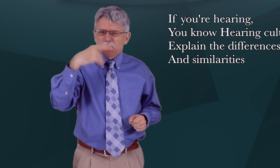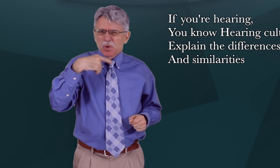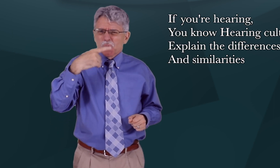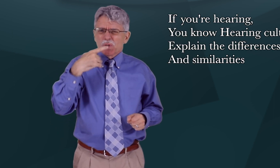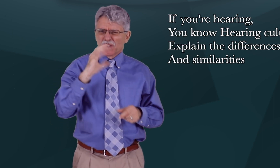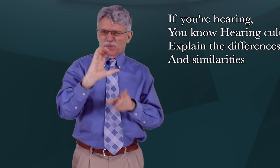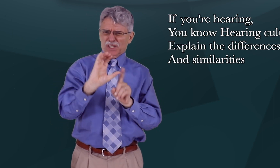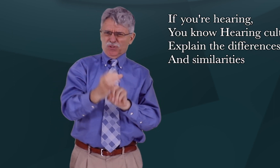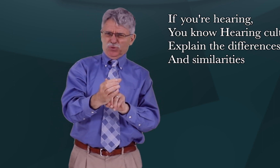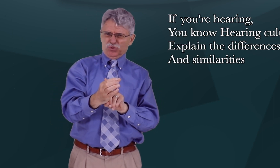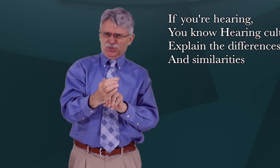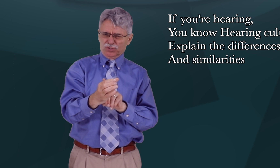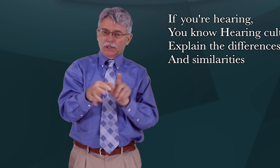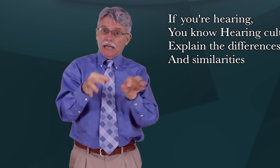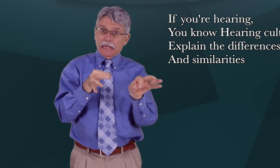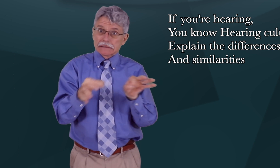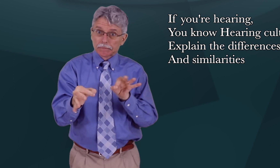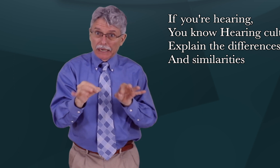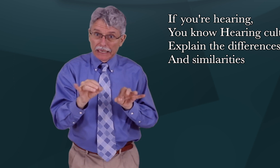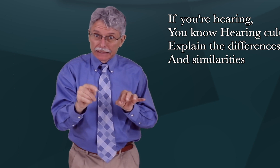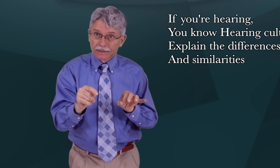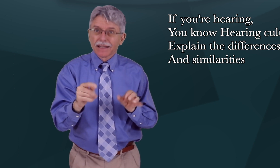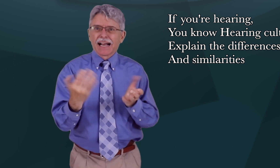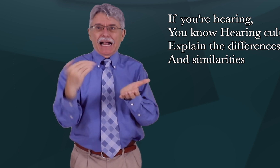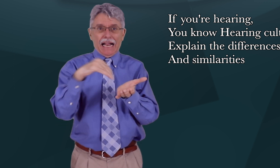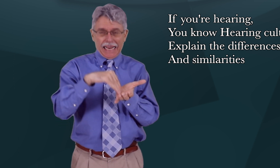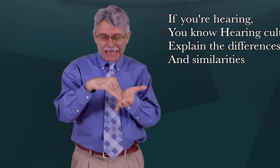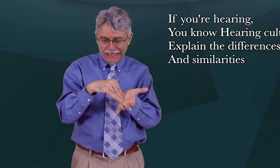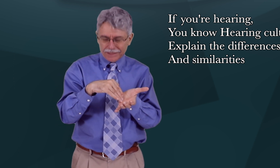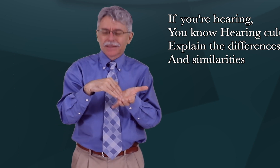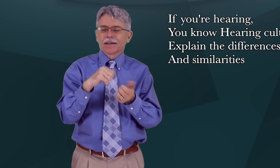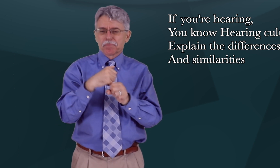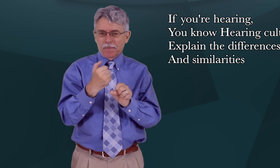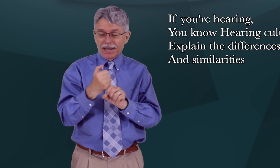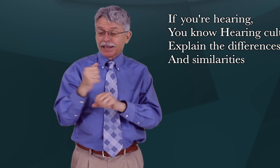You know, if you're hearing, you know hearing culture. Explain it again.